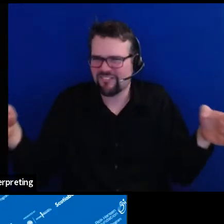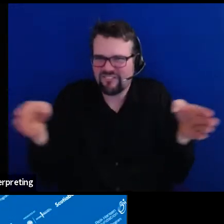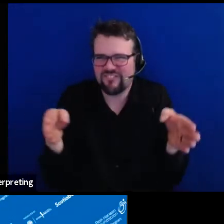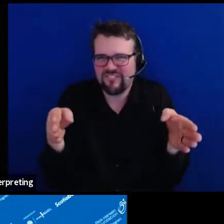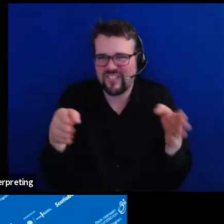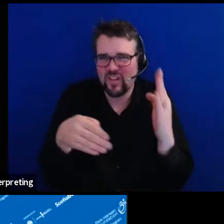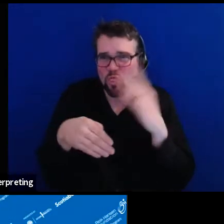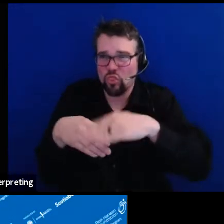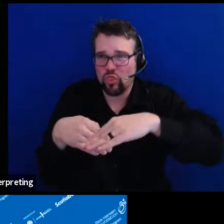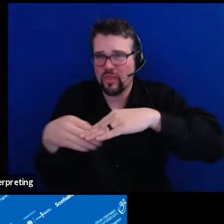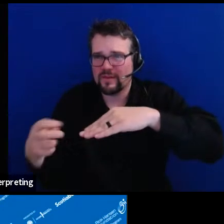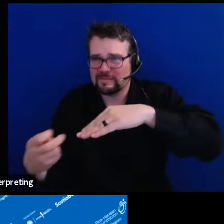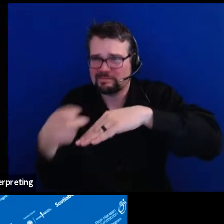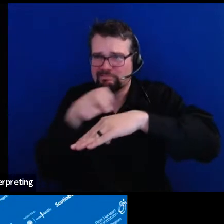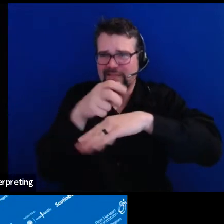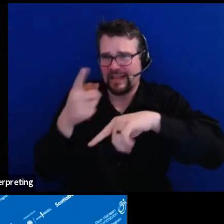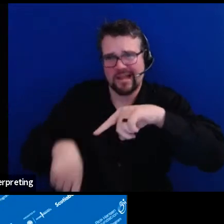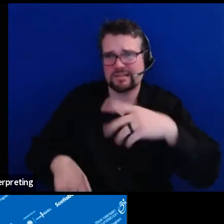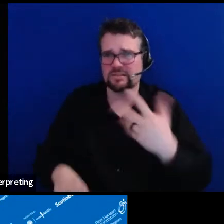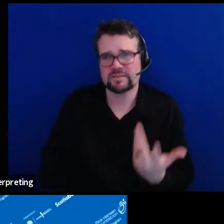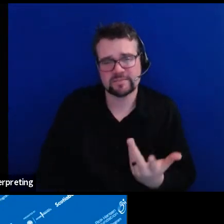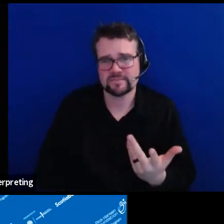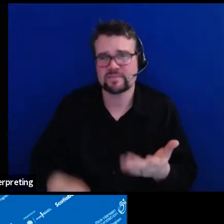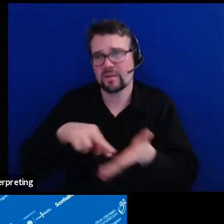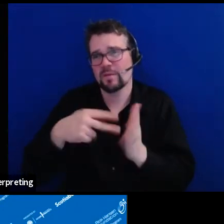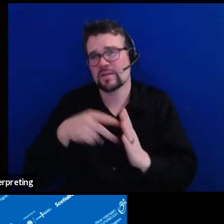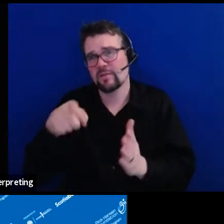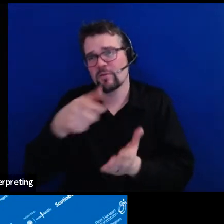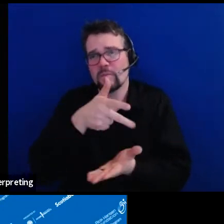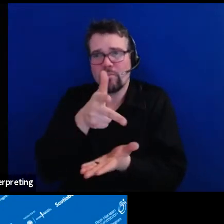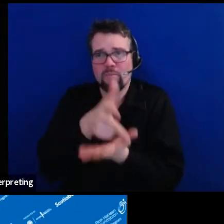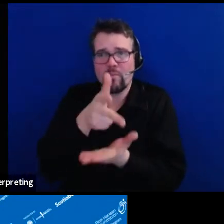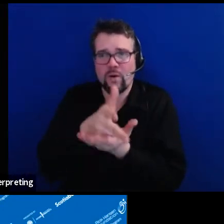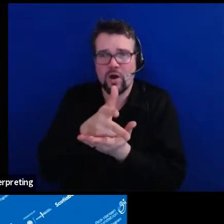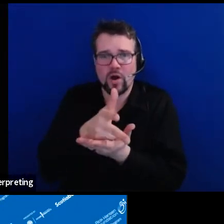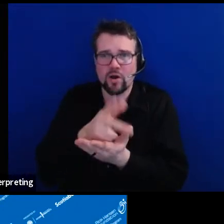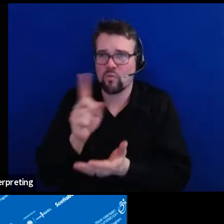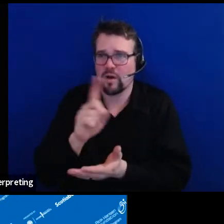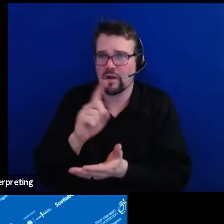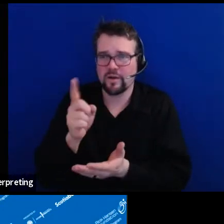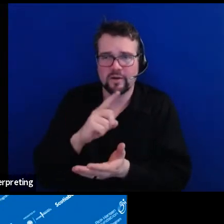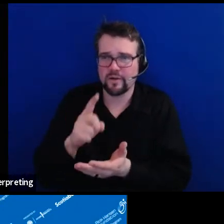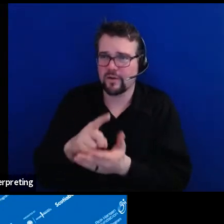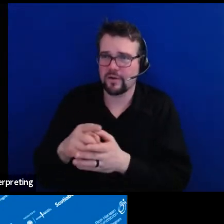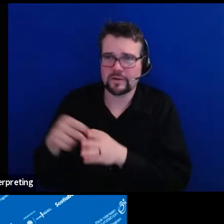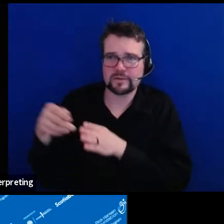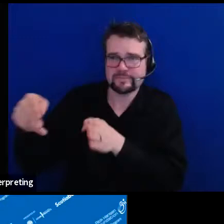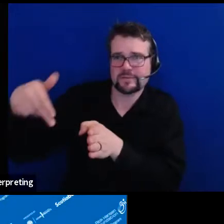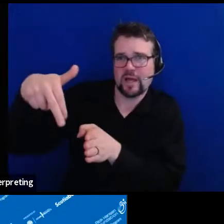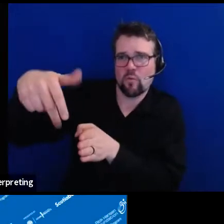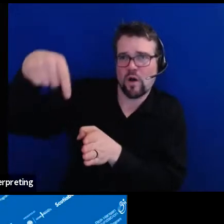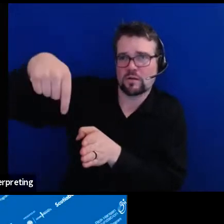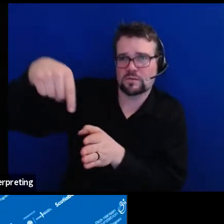SO, YOU KNOW, I HAVE TO PARK SOMETIMES ON A -- WHERE A SIDEWALK IS OR, YOU KNOW, SOMETIMES IT'S EASIER JUST FOR